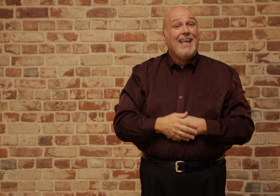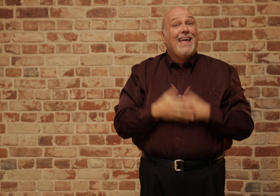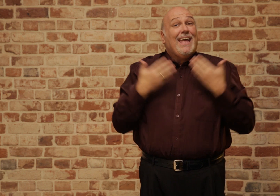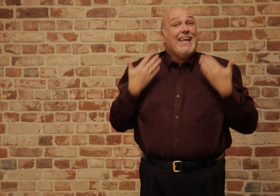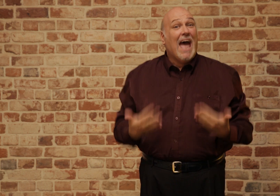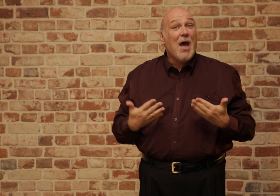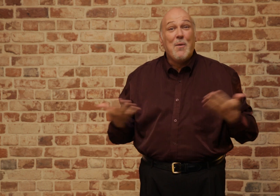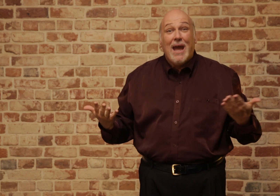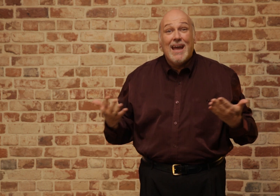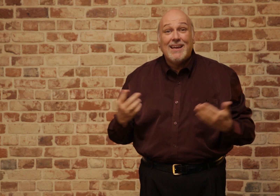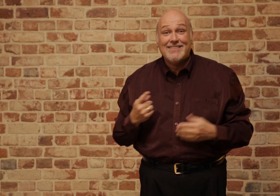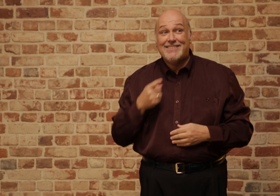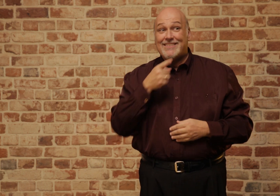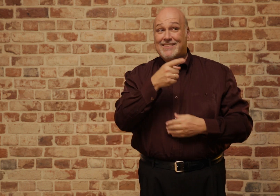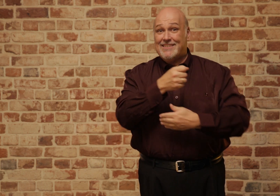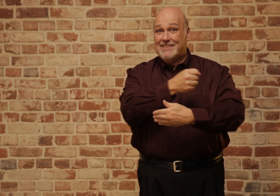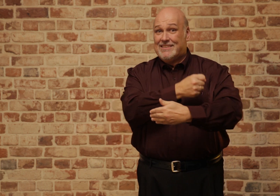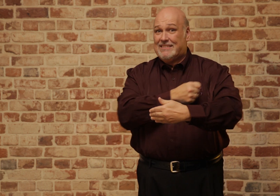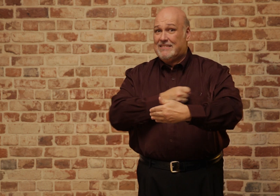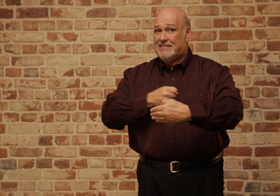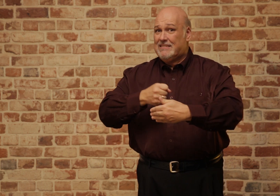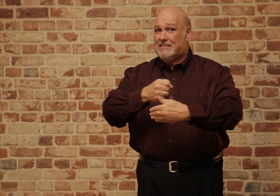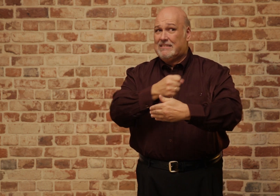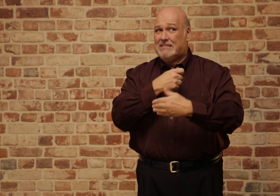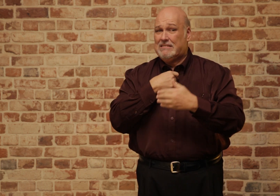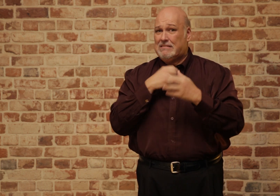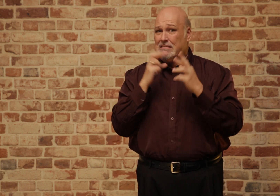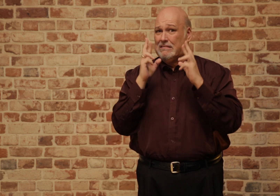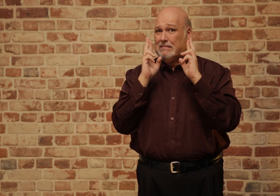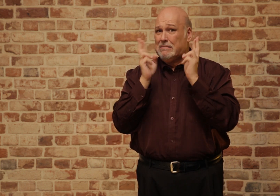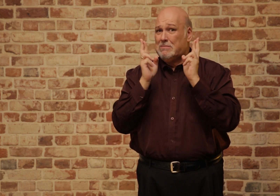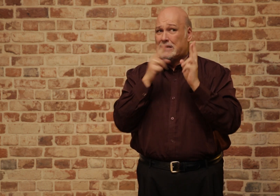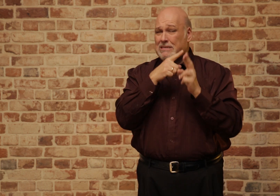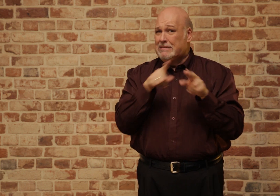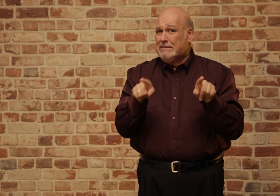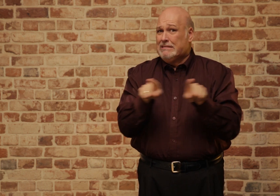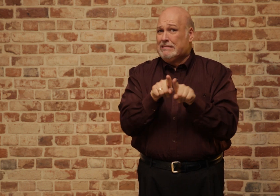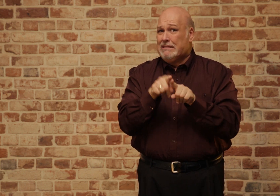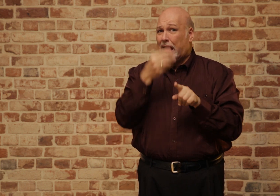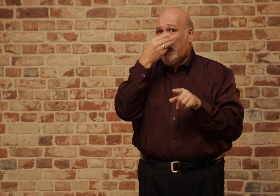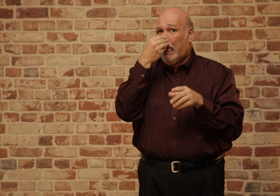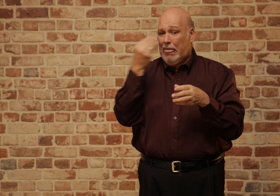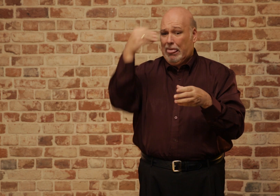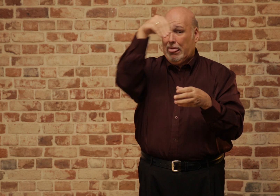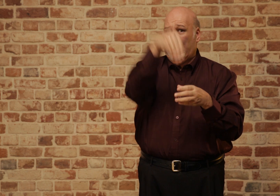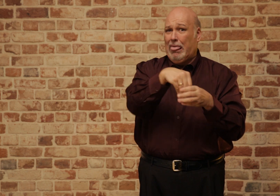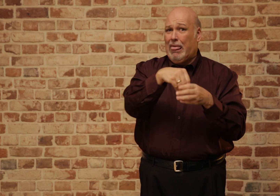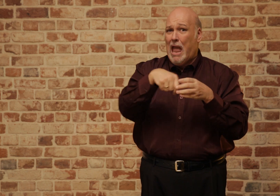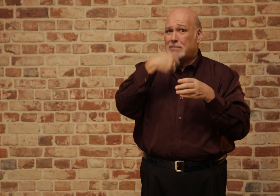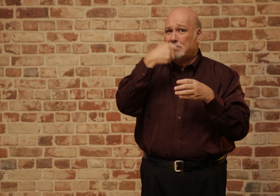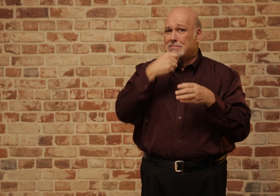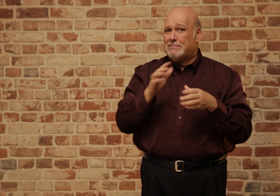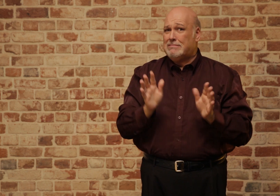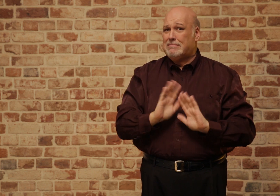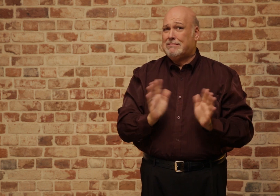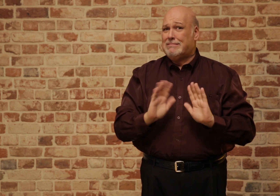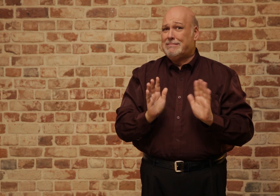Now, it’s time for CookSign! Let’s hope he doesn’t include any smelly socks!